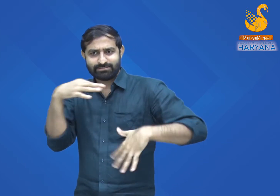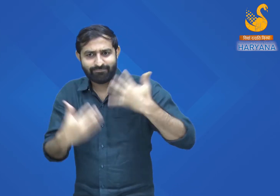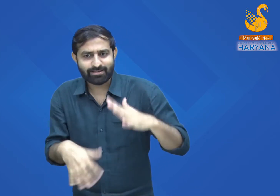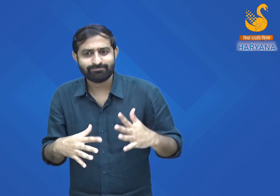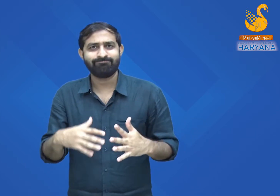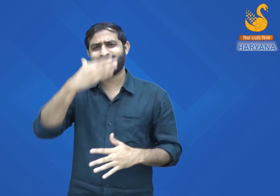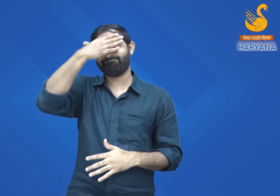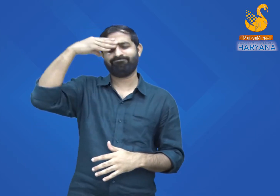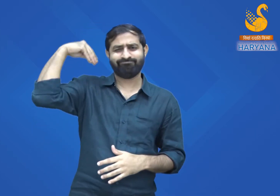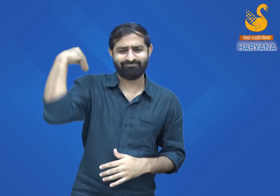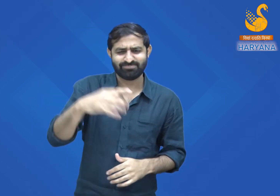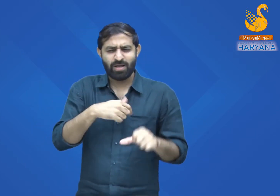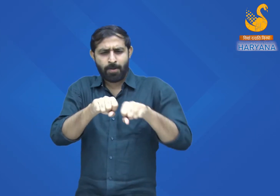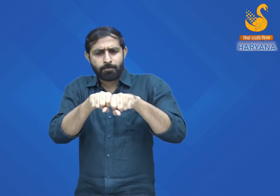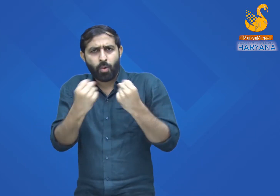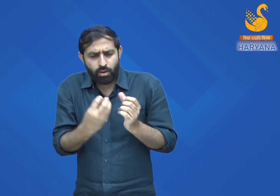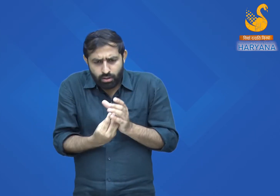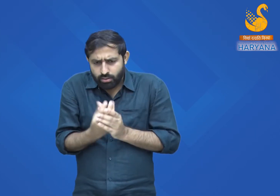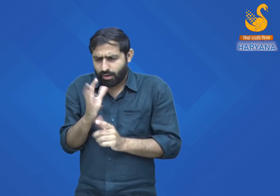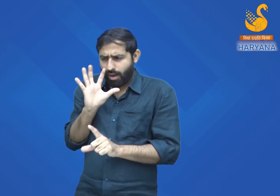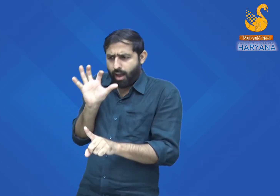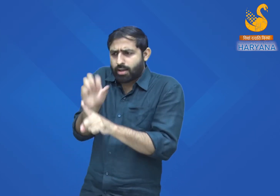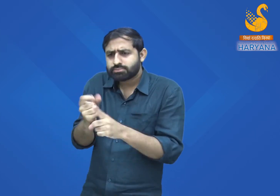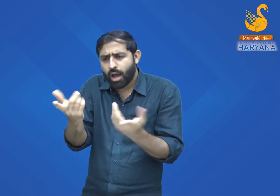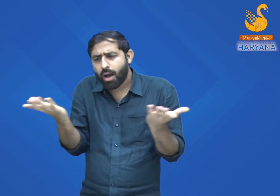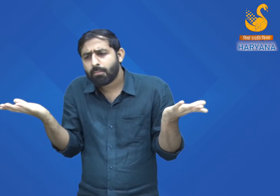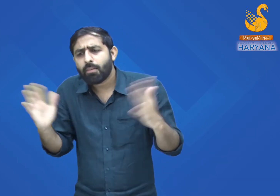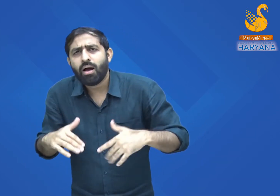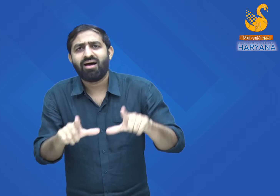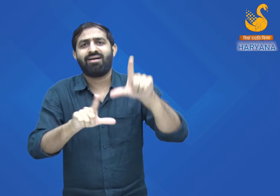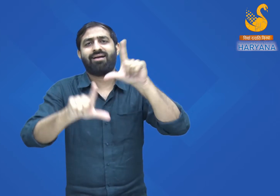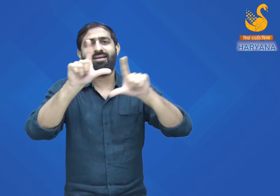Also we are able to express our feelings and emotions through language.